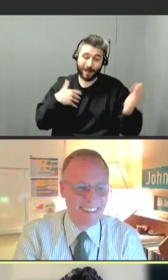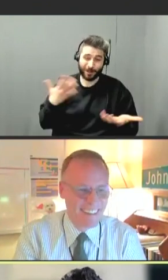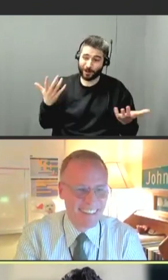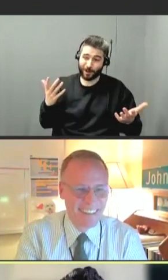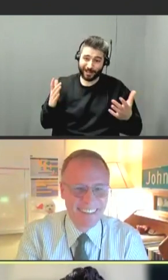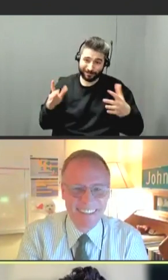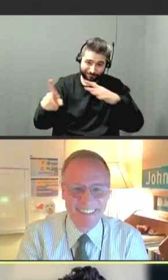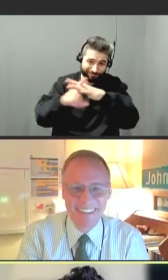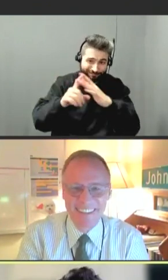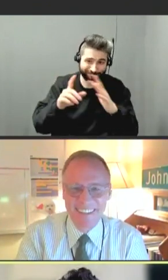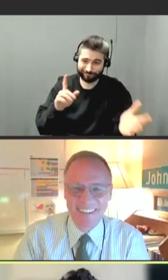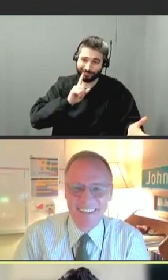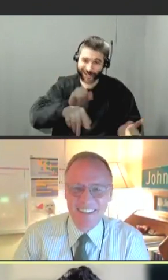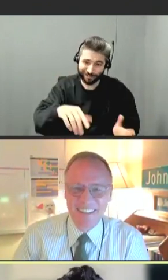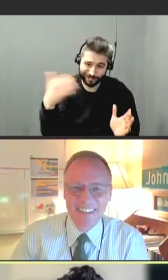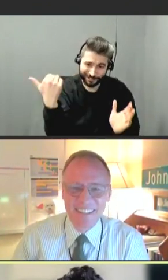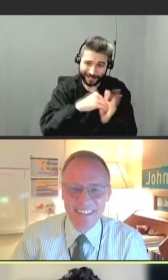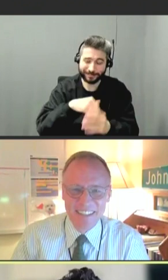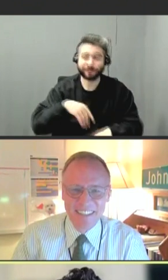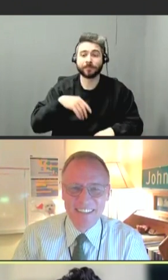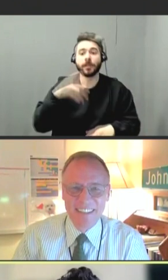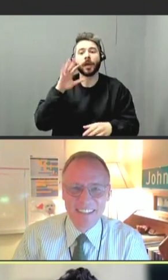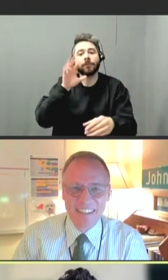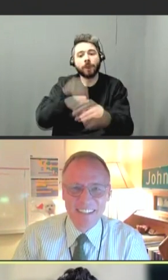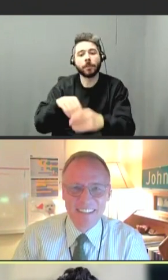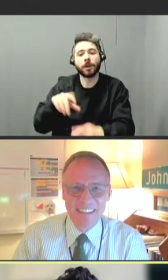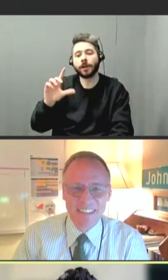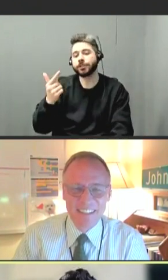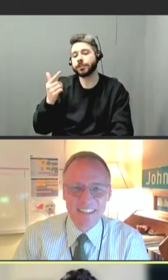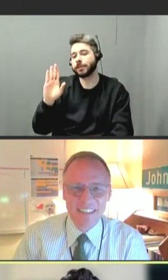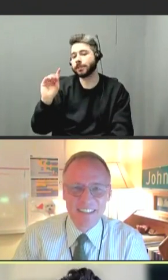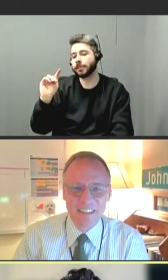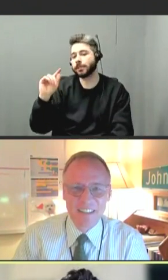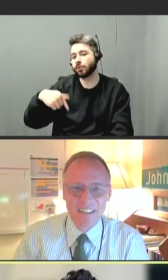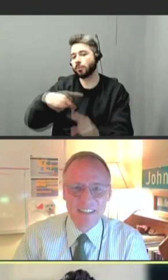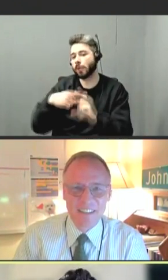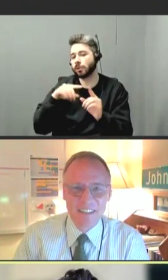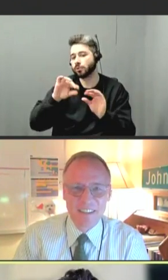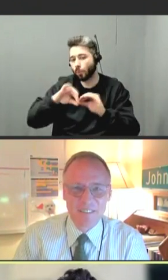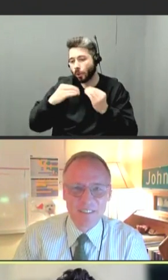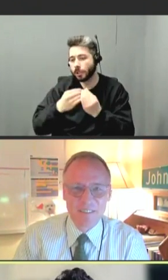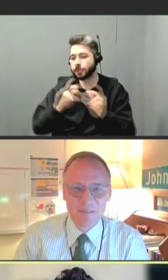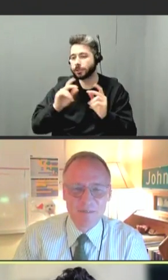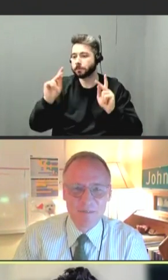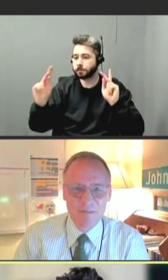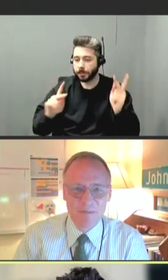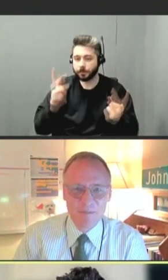man. Involvement of LGBTQ+ organizations and people visibly from the beginning.